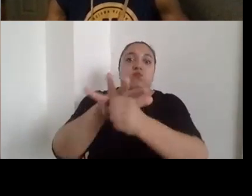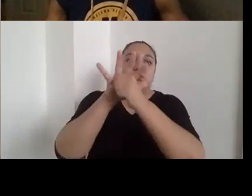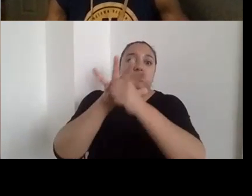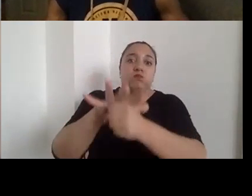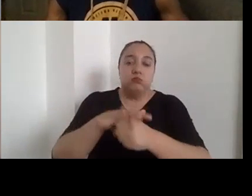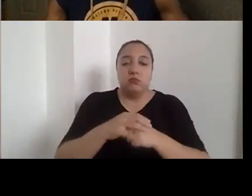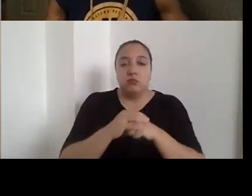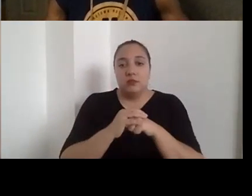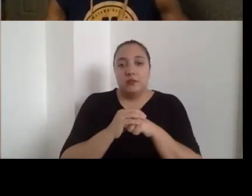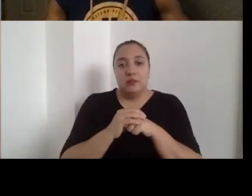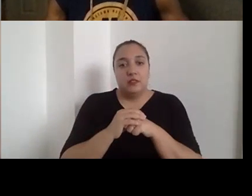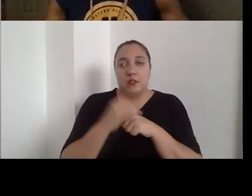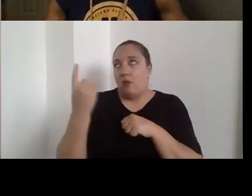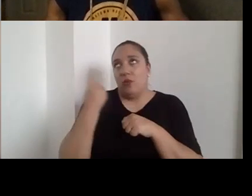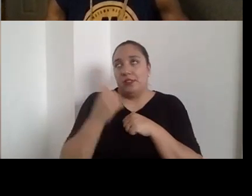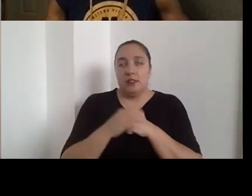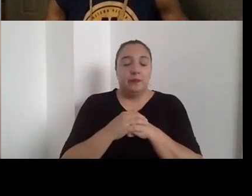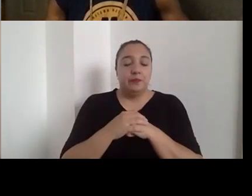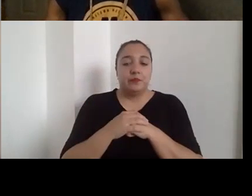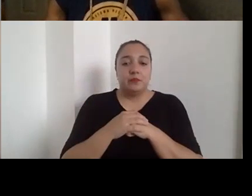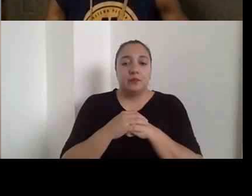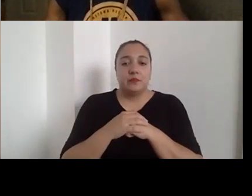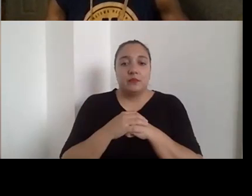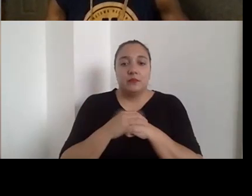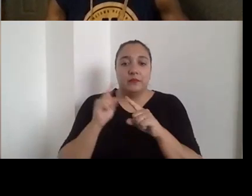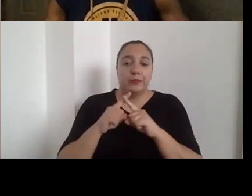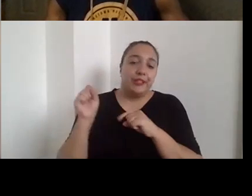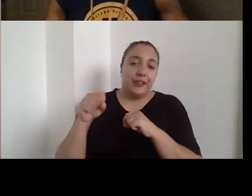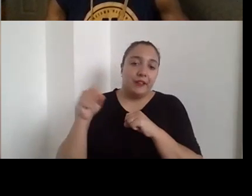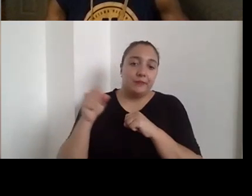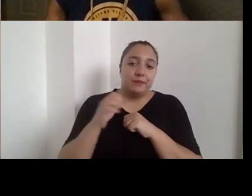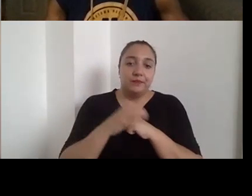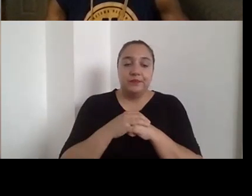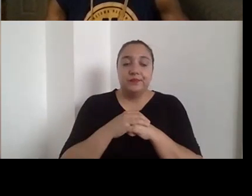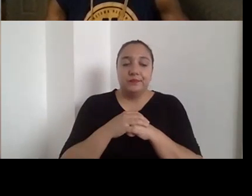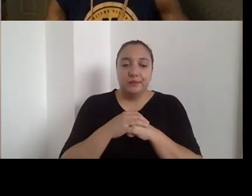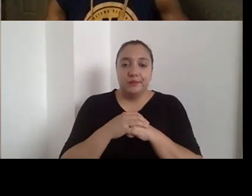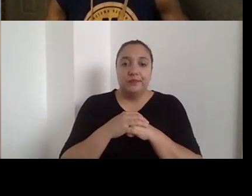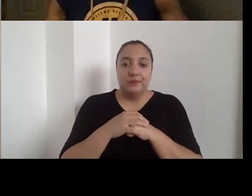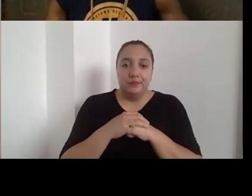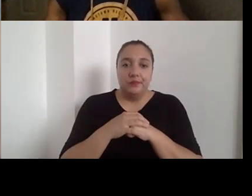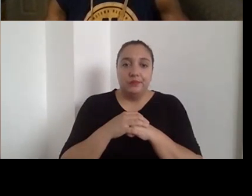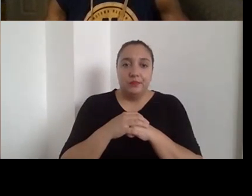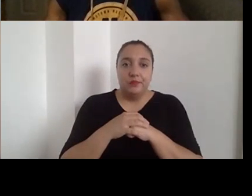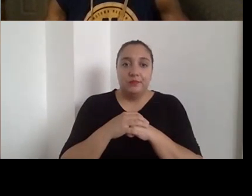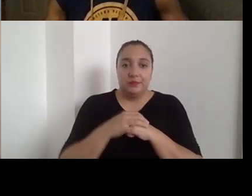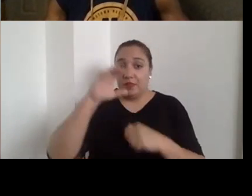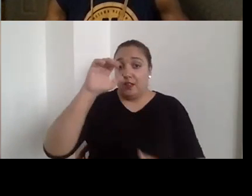Always. But, yeah, so -- >> Is it okay if I turn it over to Yo-Yo?